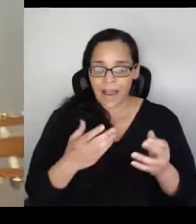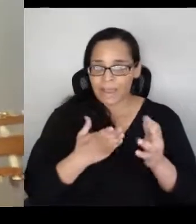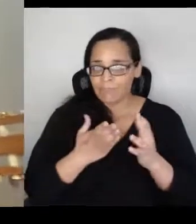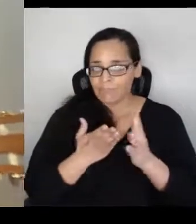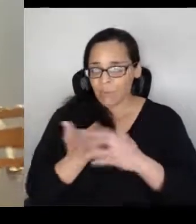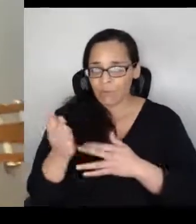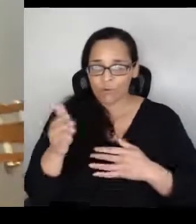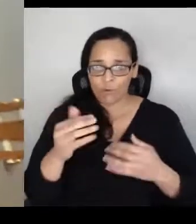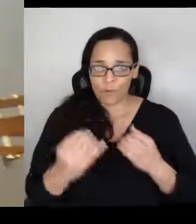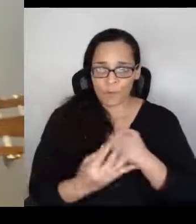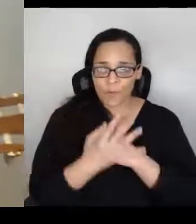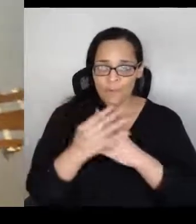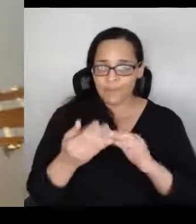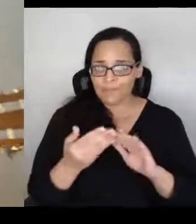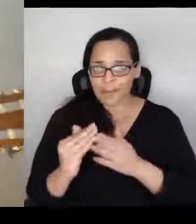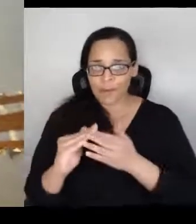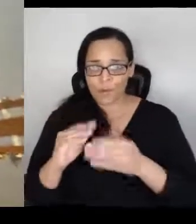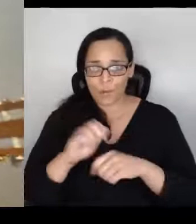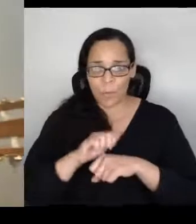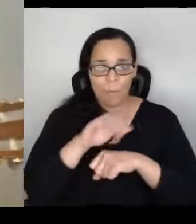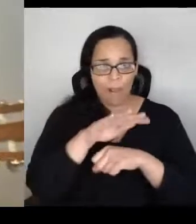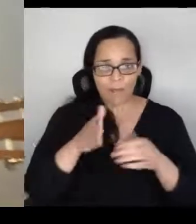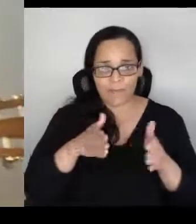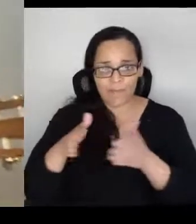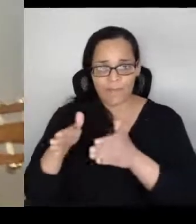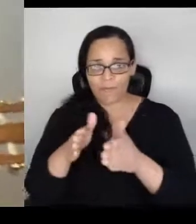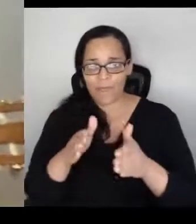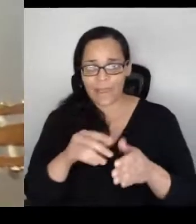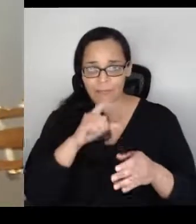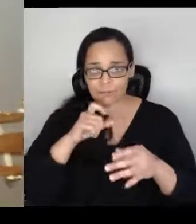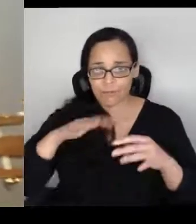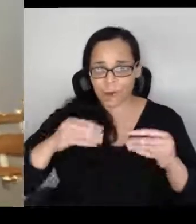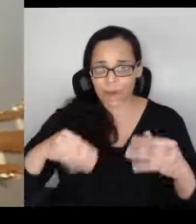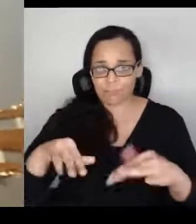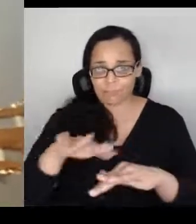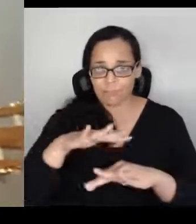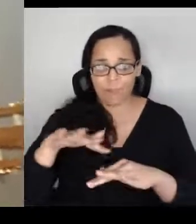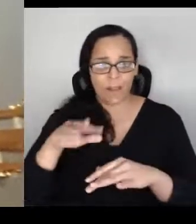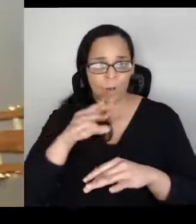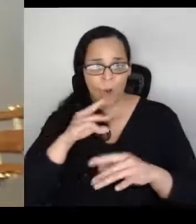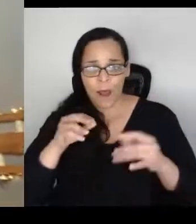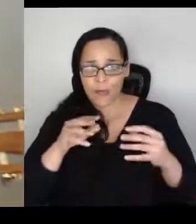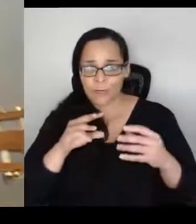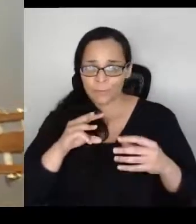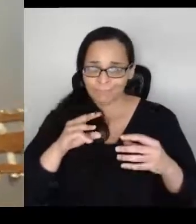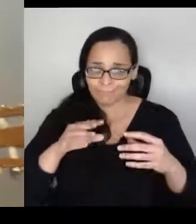y value Desiertos y lagos Cuantos mas estan buscando